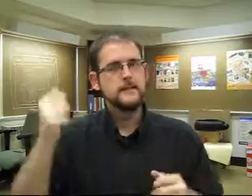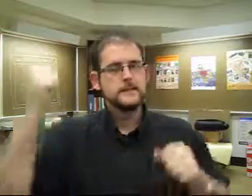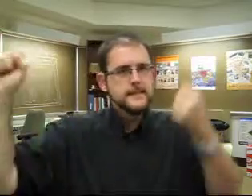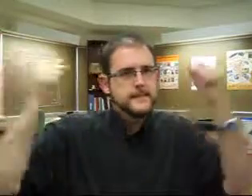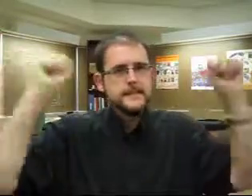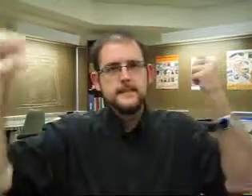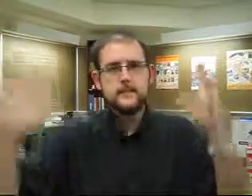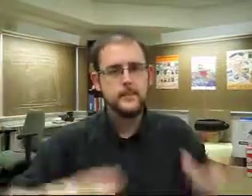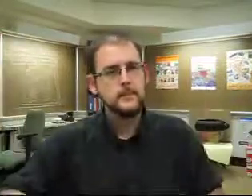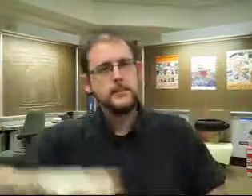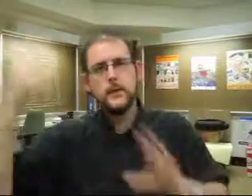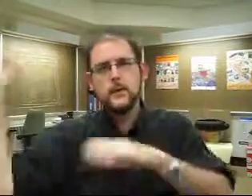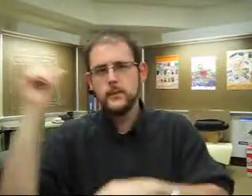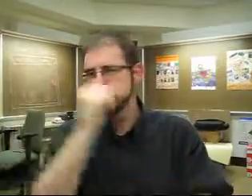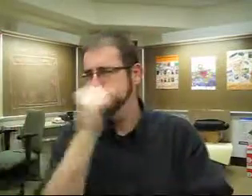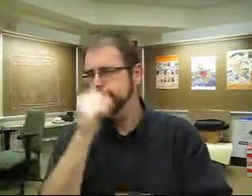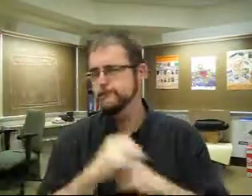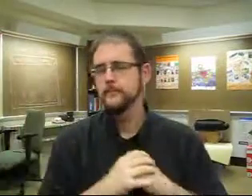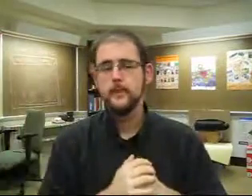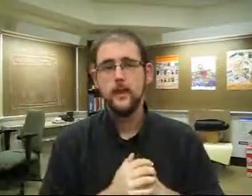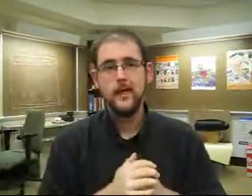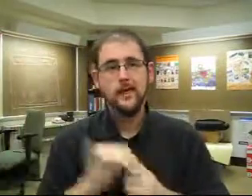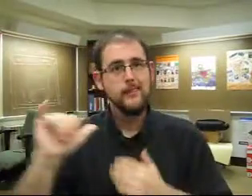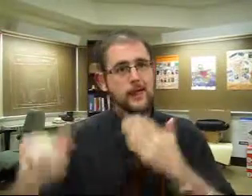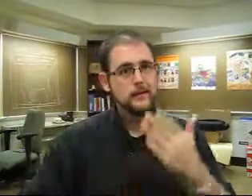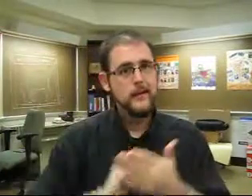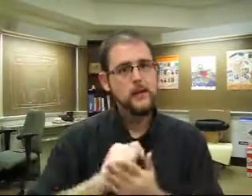So there are a lot of protests and social upheaval.